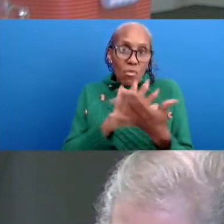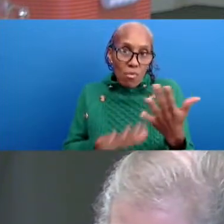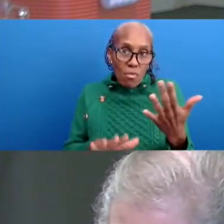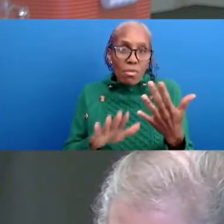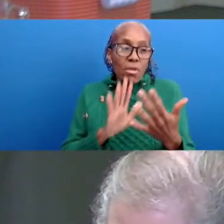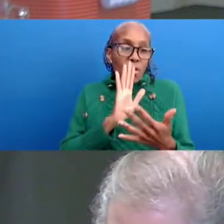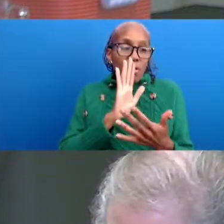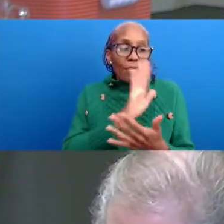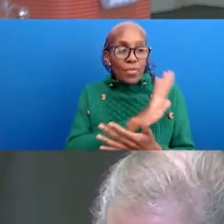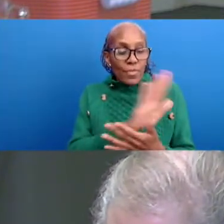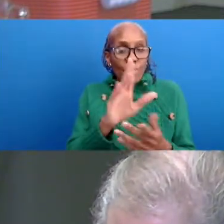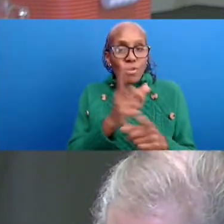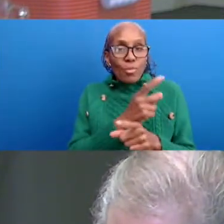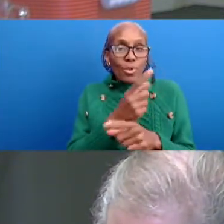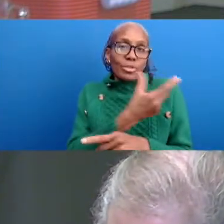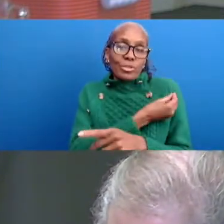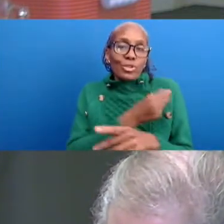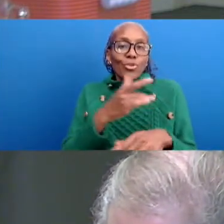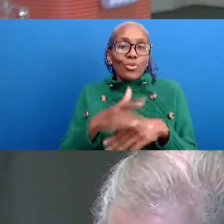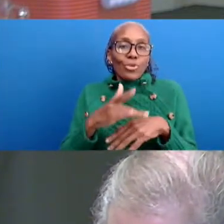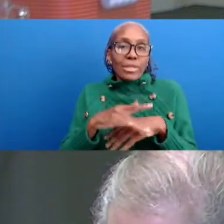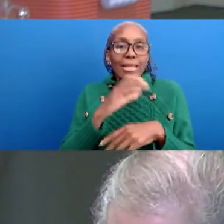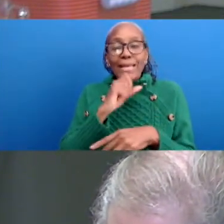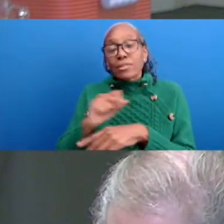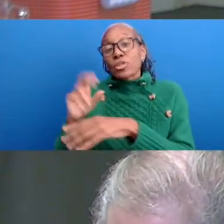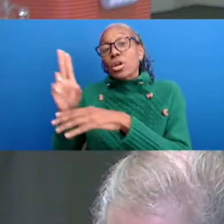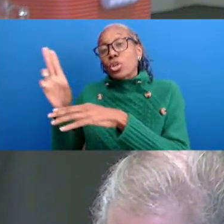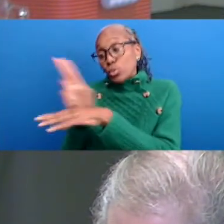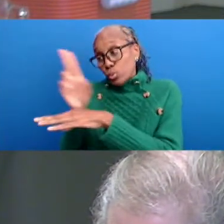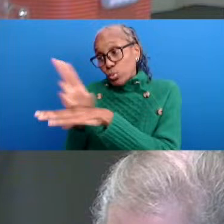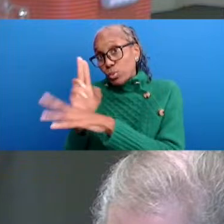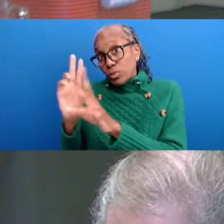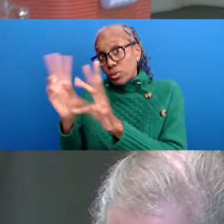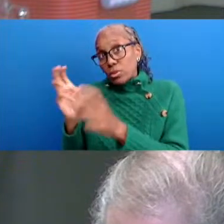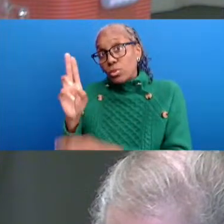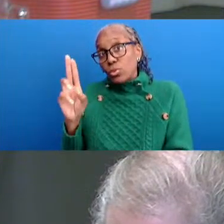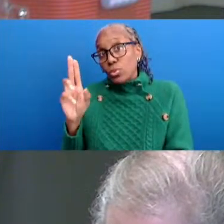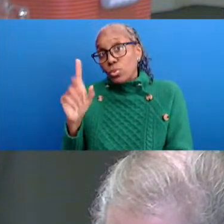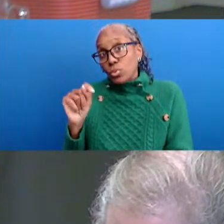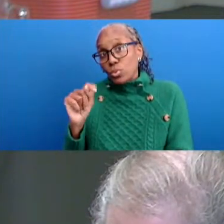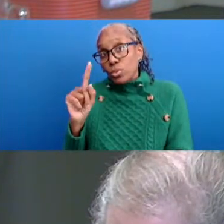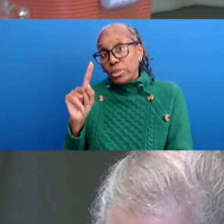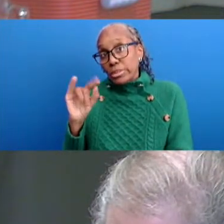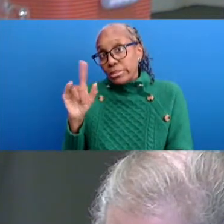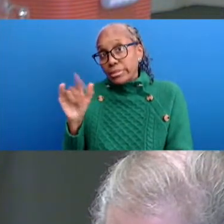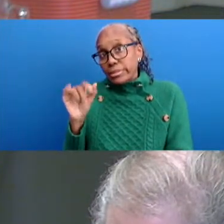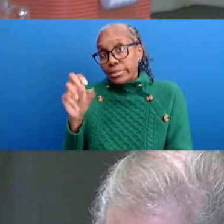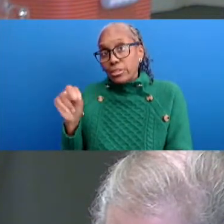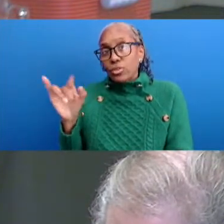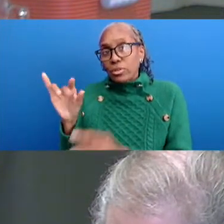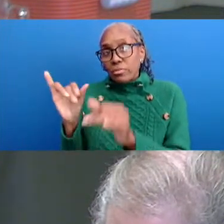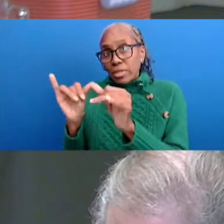GET THEIR IMMUNIZATION SHOTS AND ALL OF THEIR THEIR APPROPRIATE SHOTS AT AN EARLY